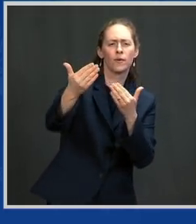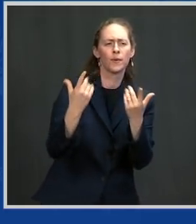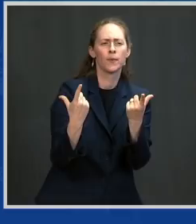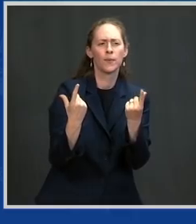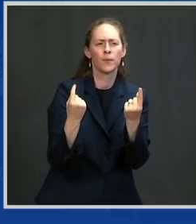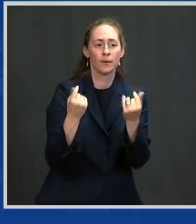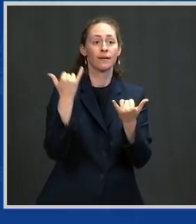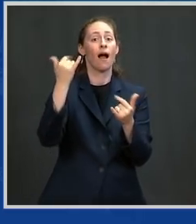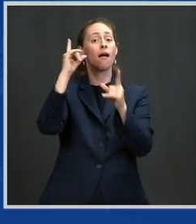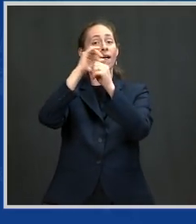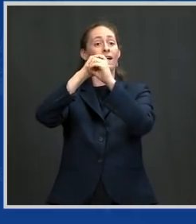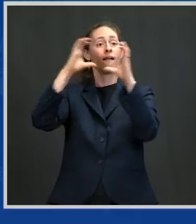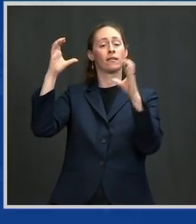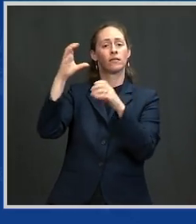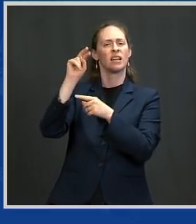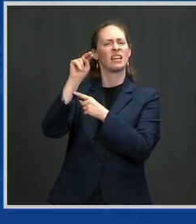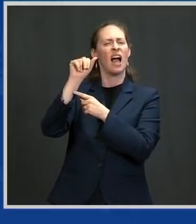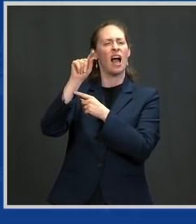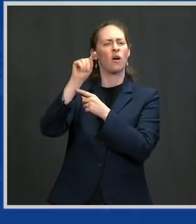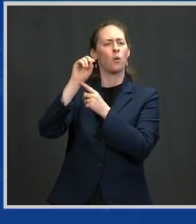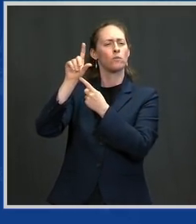and that we agreed to fully resource that agenda.